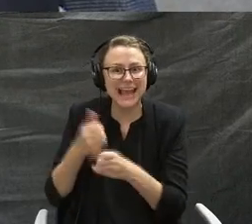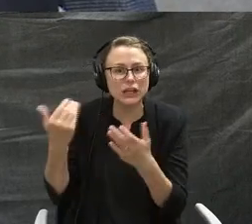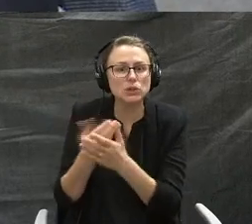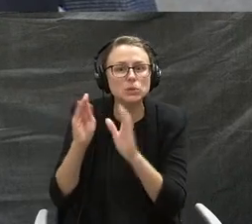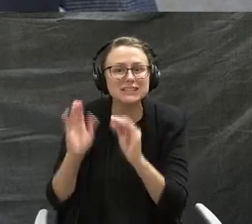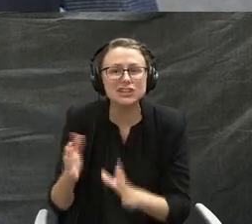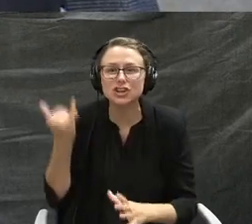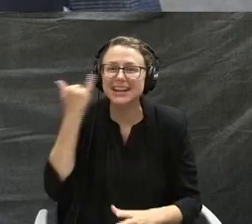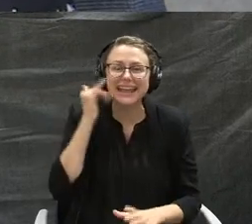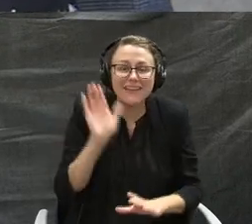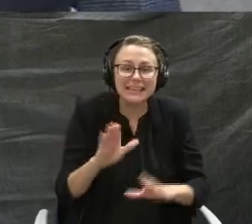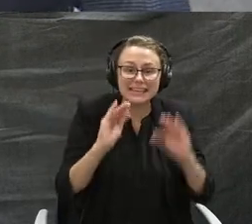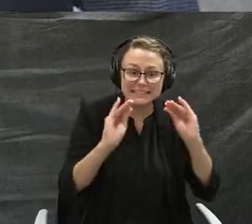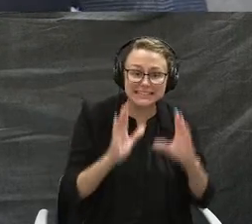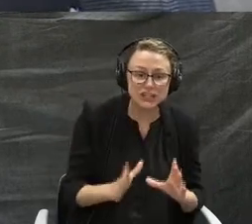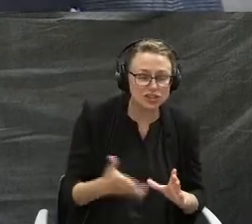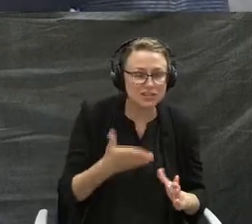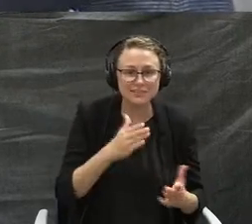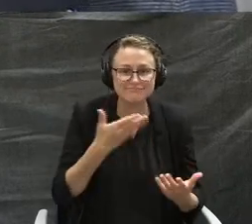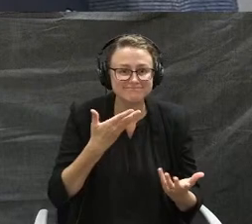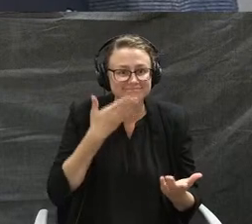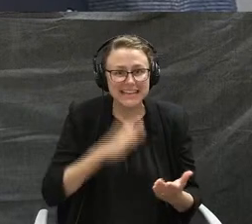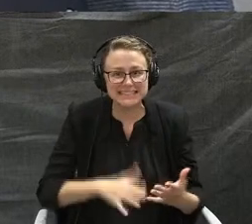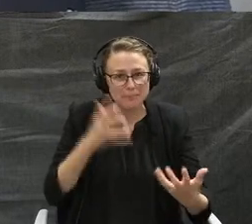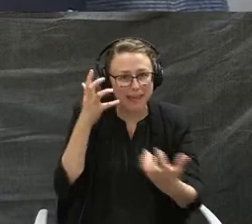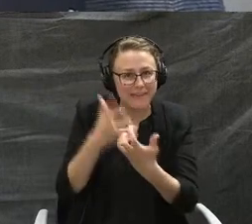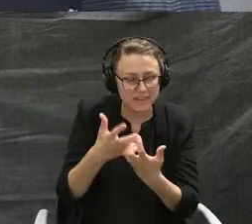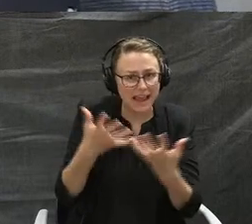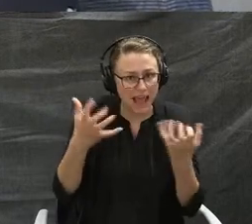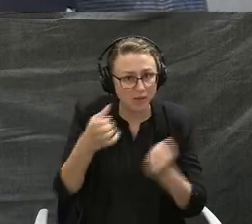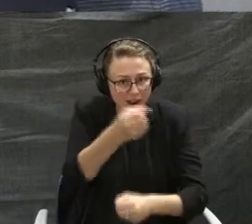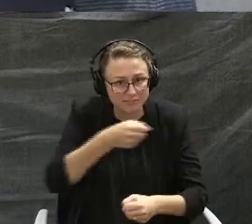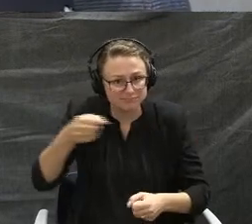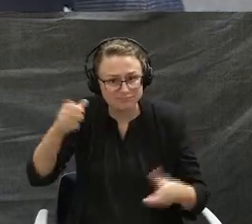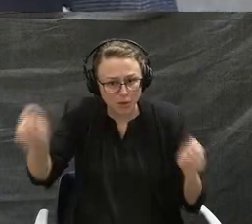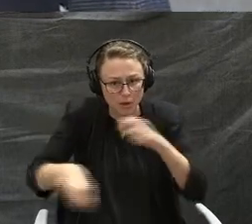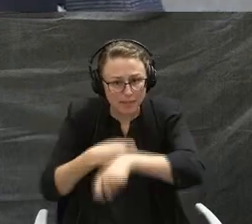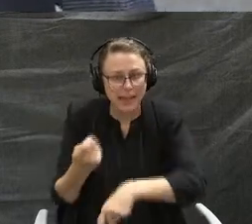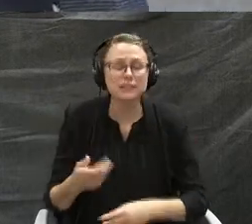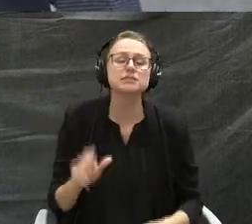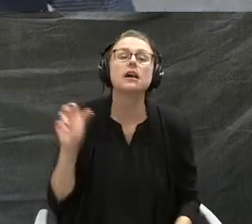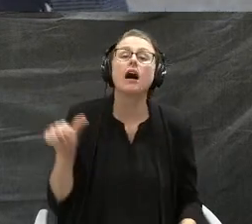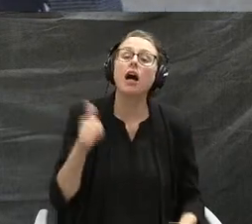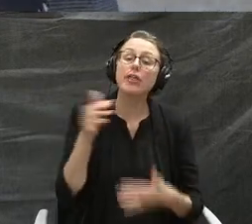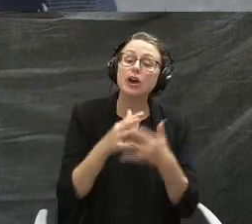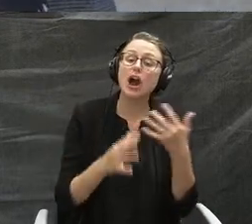his needs. Another option I would like to see if our kids go all or mostly on line is pass